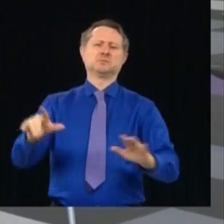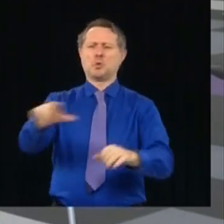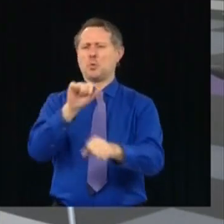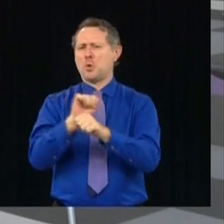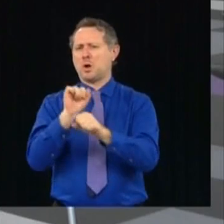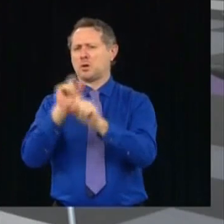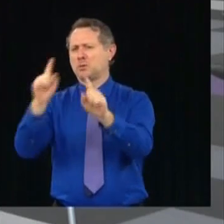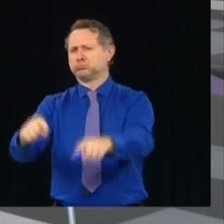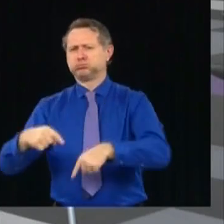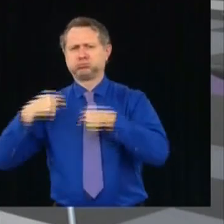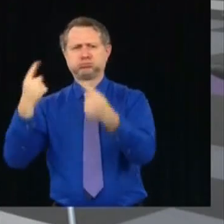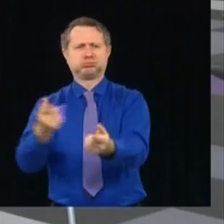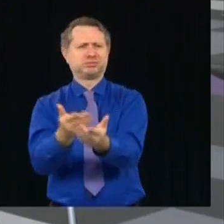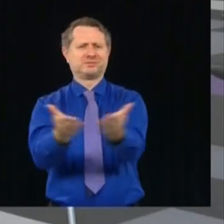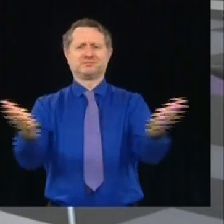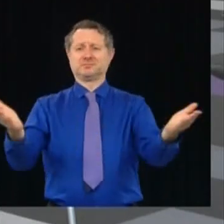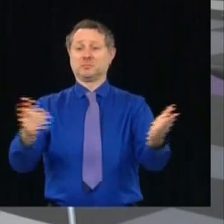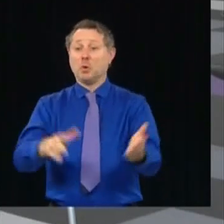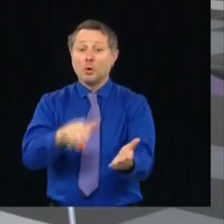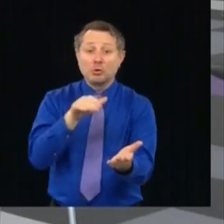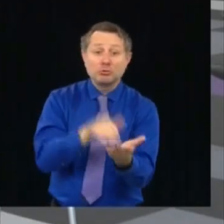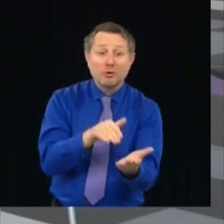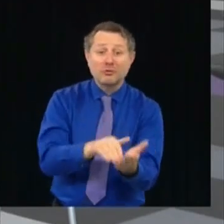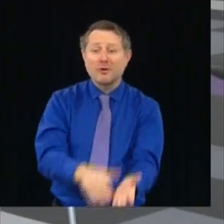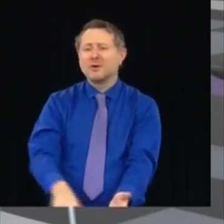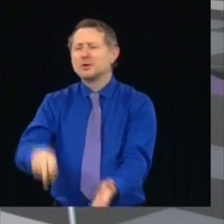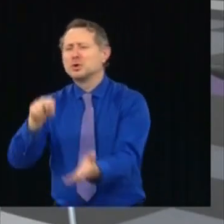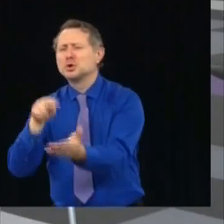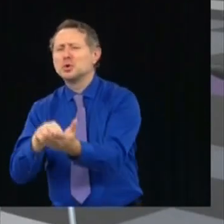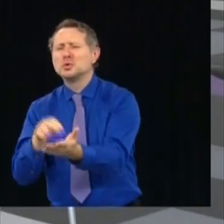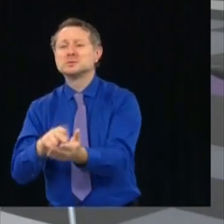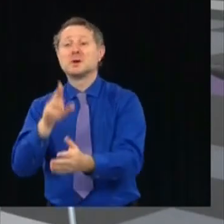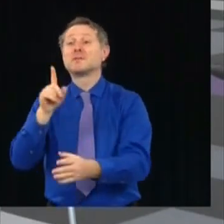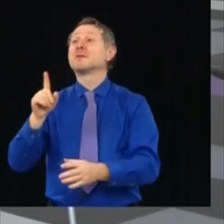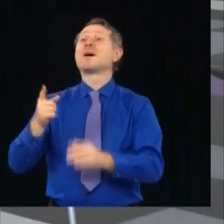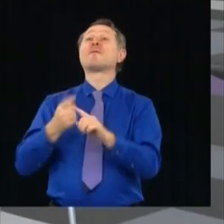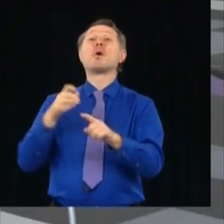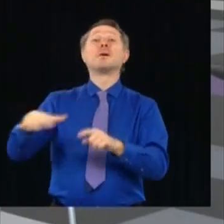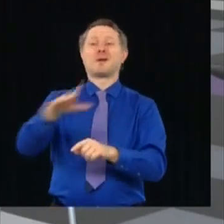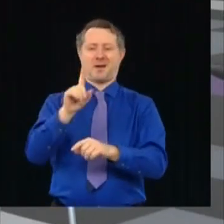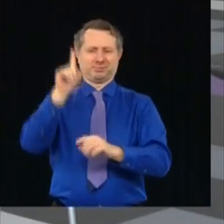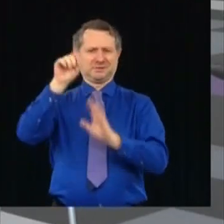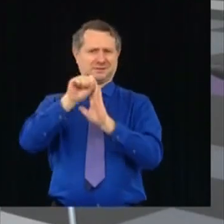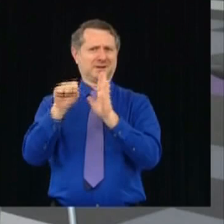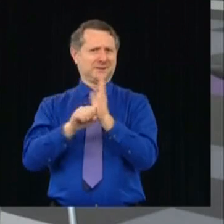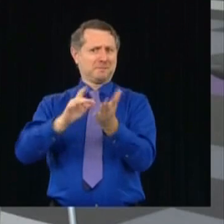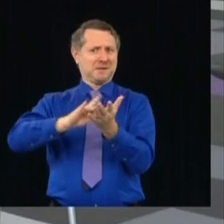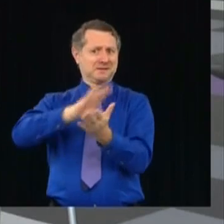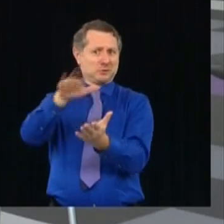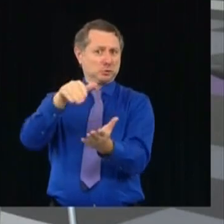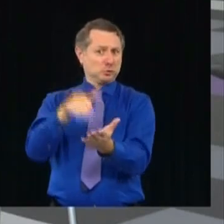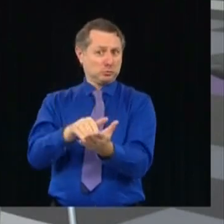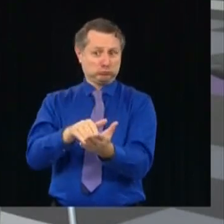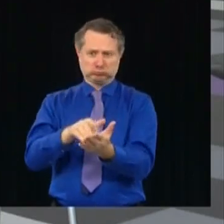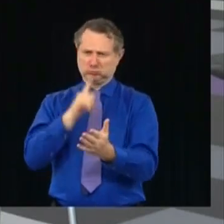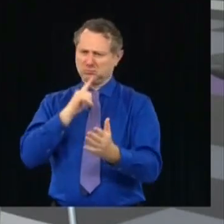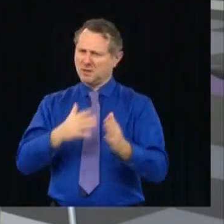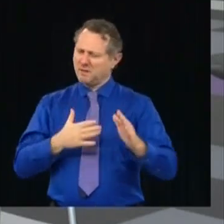DOCTORS HERE FOR THEIR EXTRAORDINARY WORK AND WHAT THEY'VE DONE. DOCTORS AND NURSES FROM UPSTATE